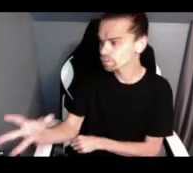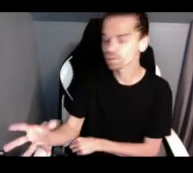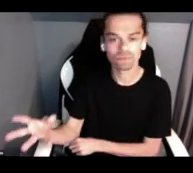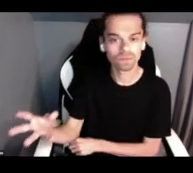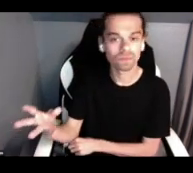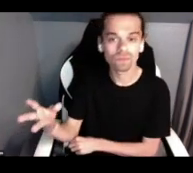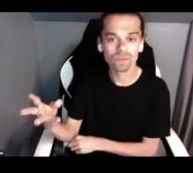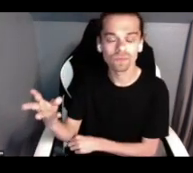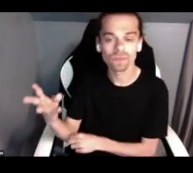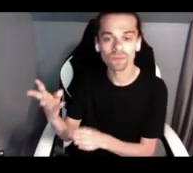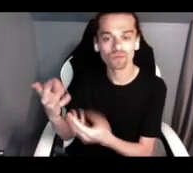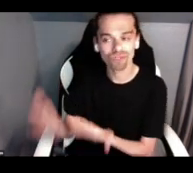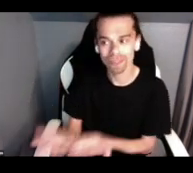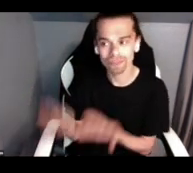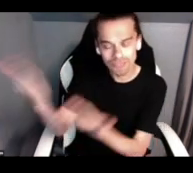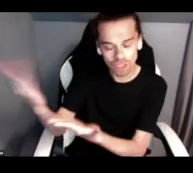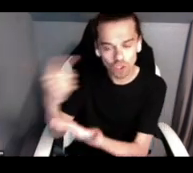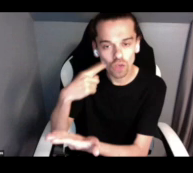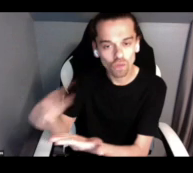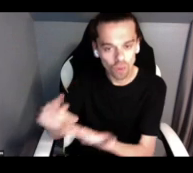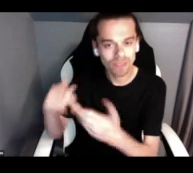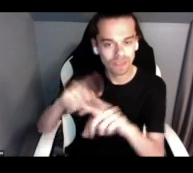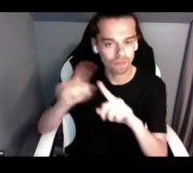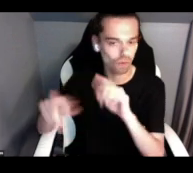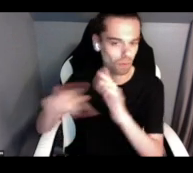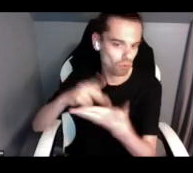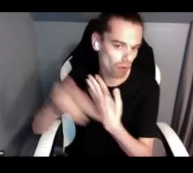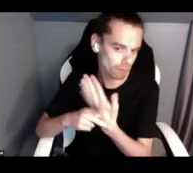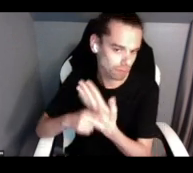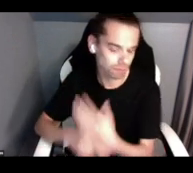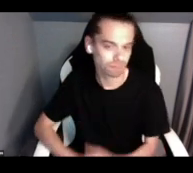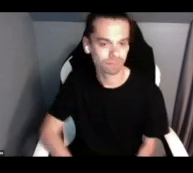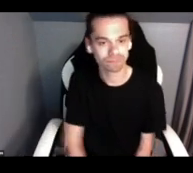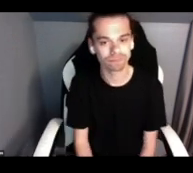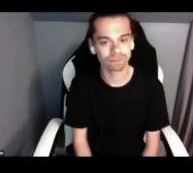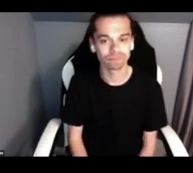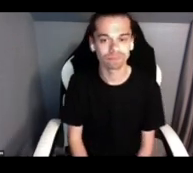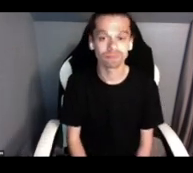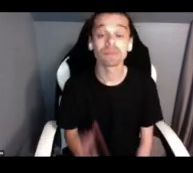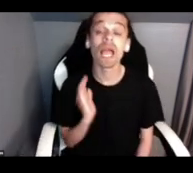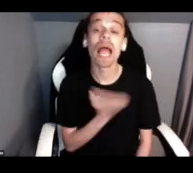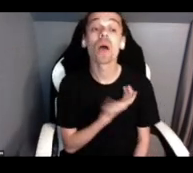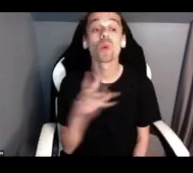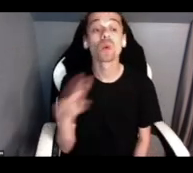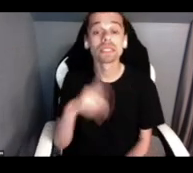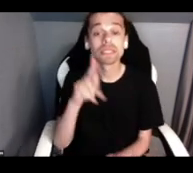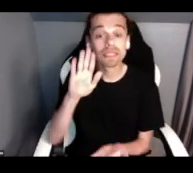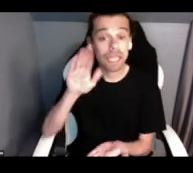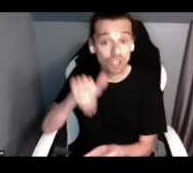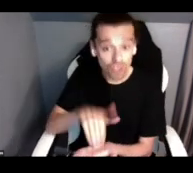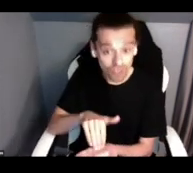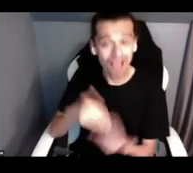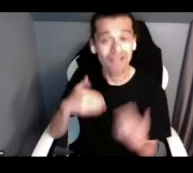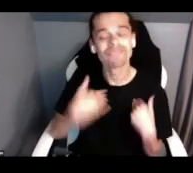programs, and systems change. Our center has five guiding principles.